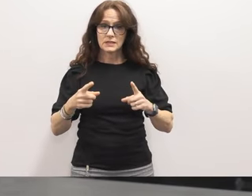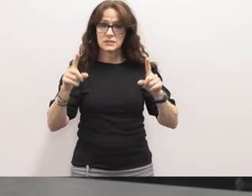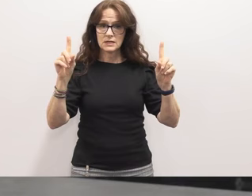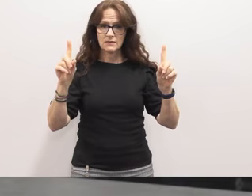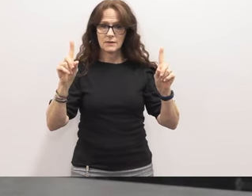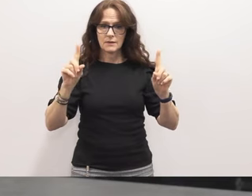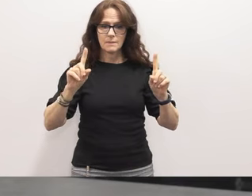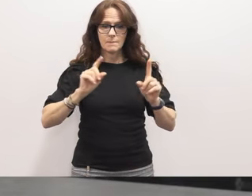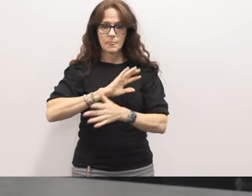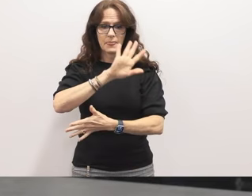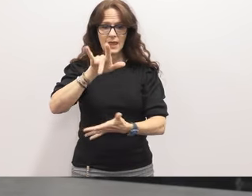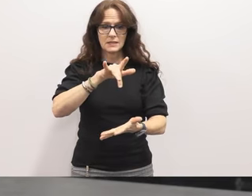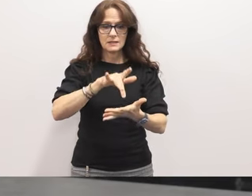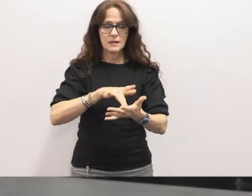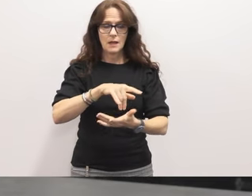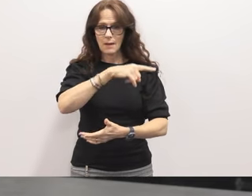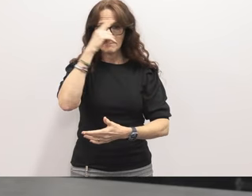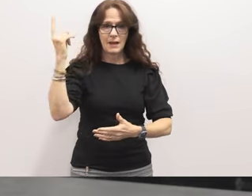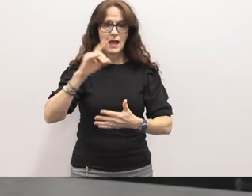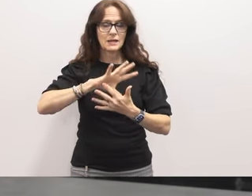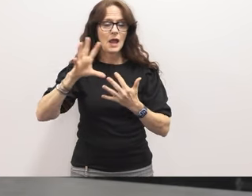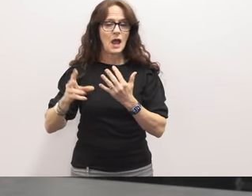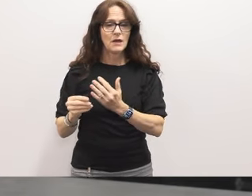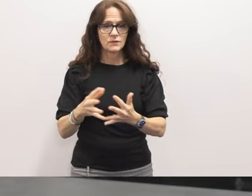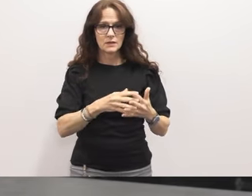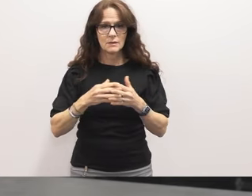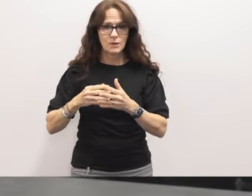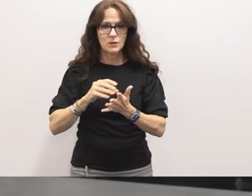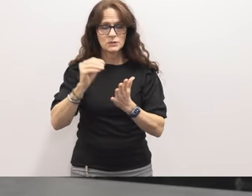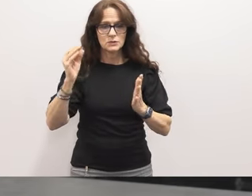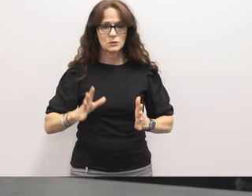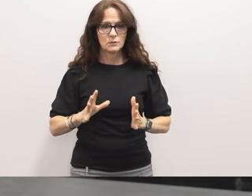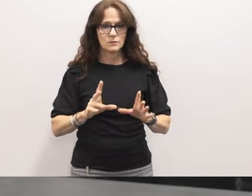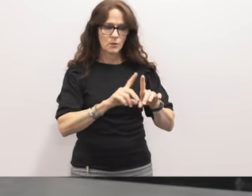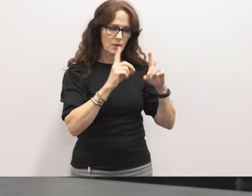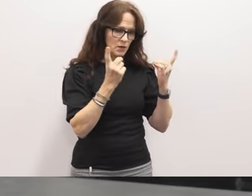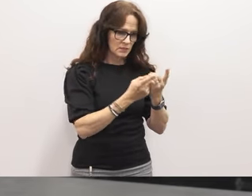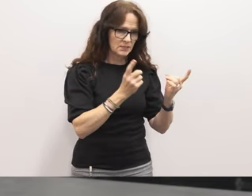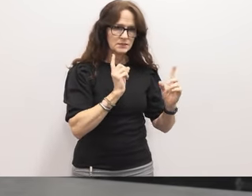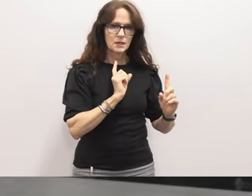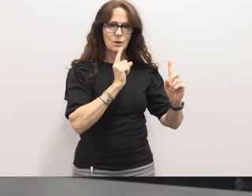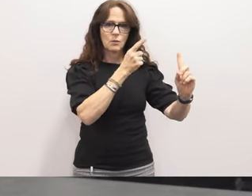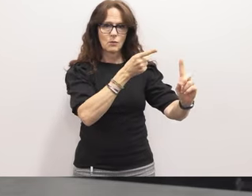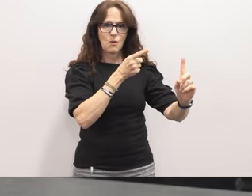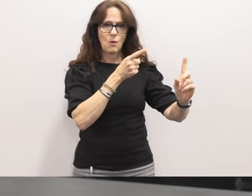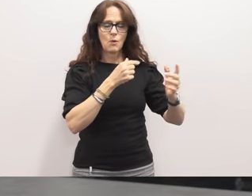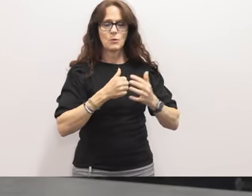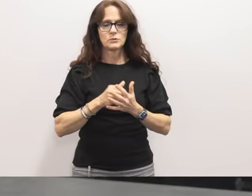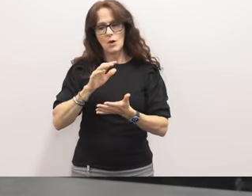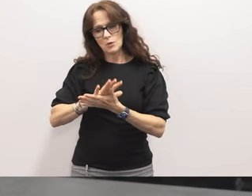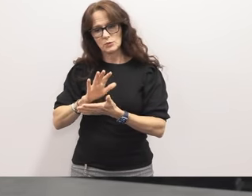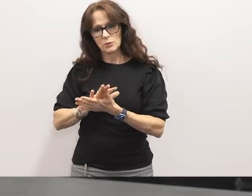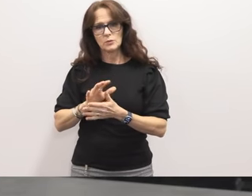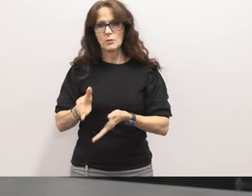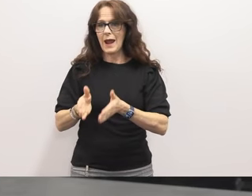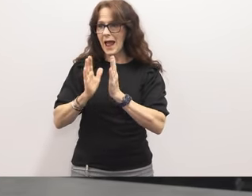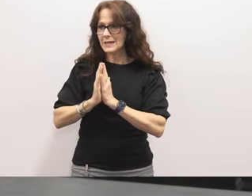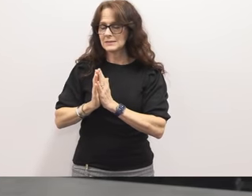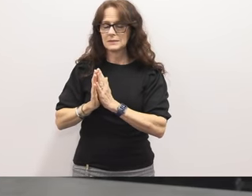our Black African American students. And in each of our district goals that we shared with our schools, we were really asking our school leaders and our school teams to think about